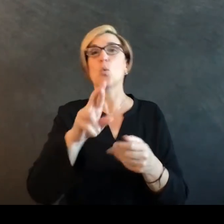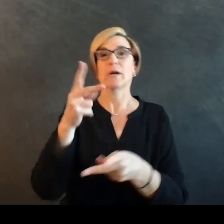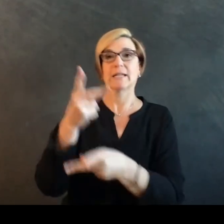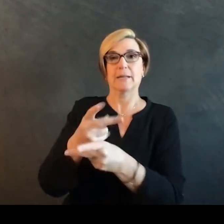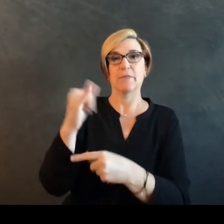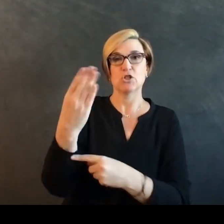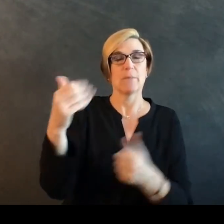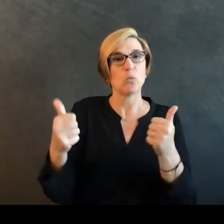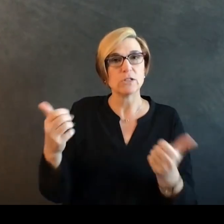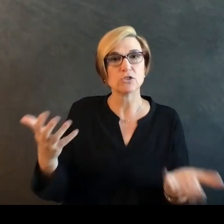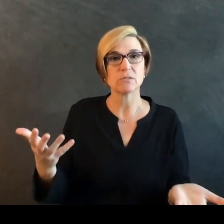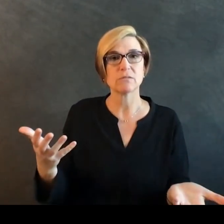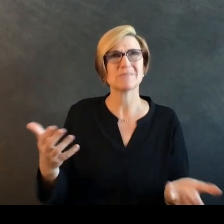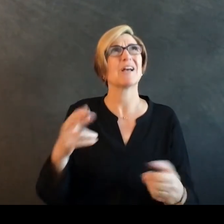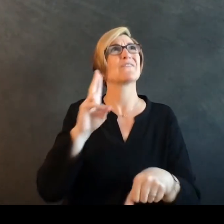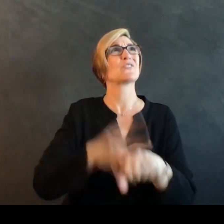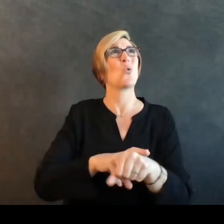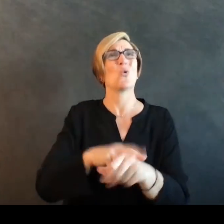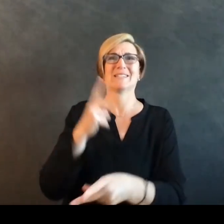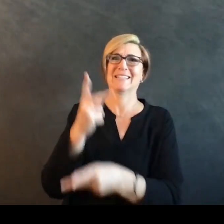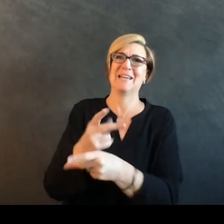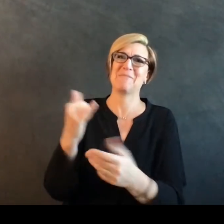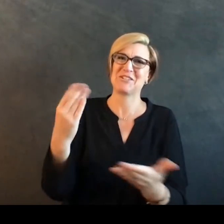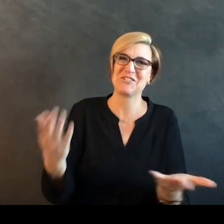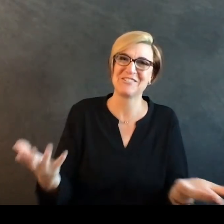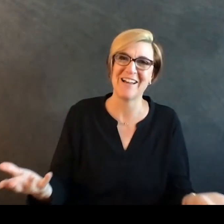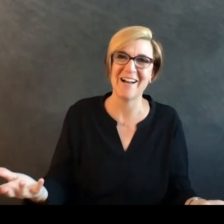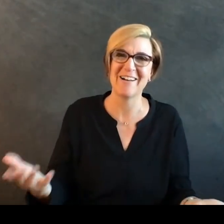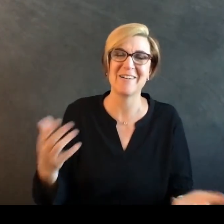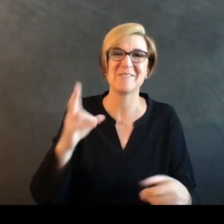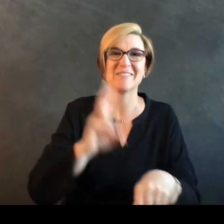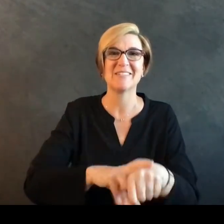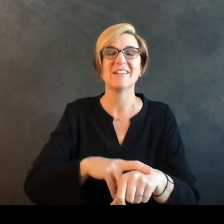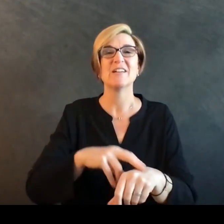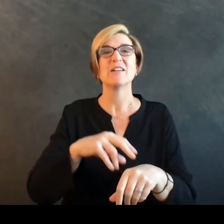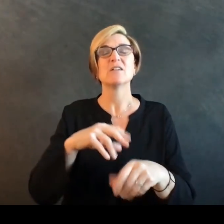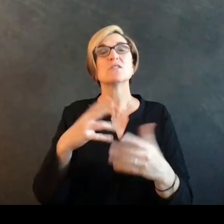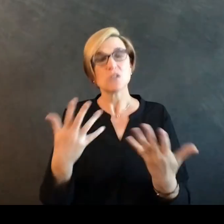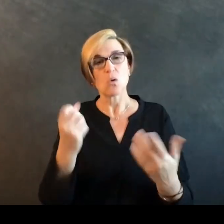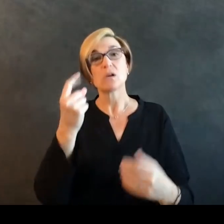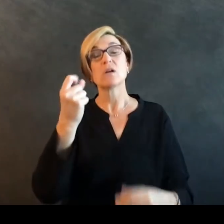this unemployment issue you can only get unemployment if you don't have a job so